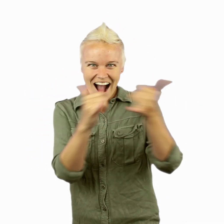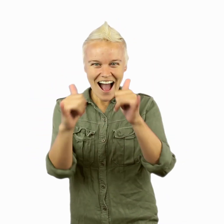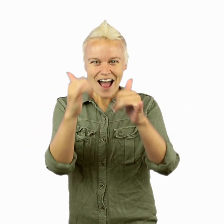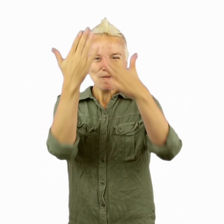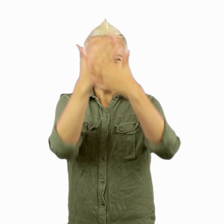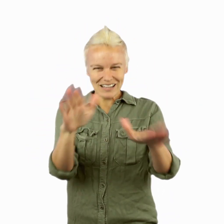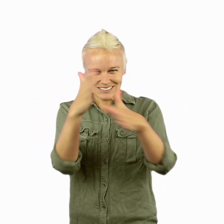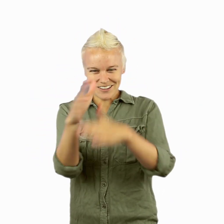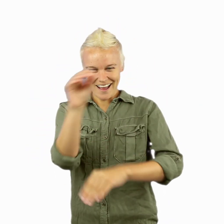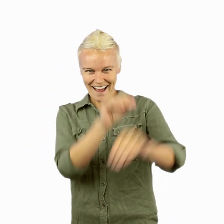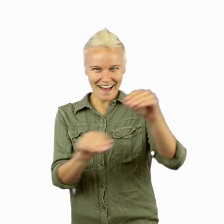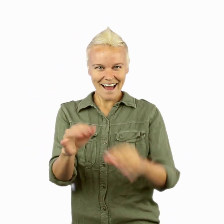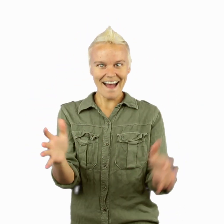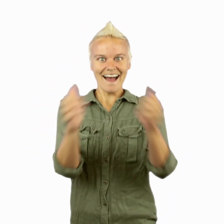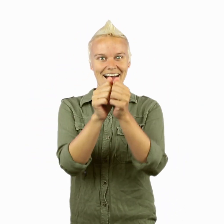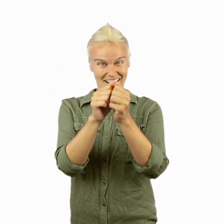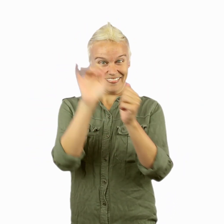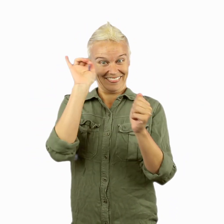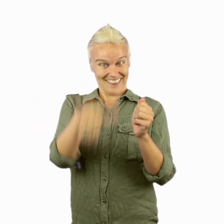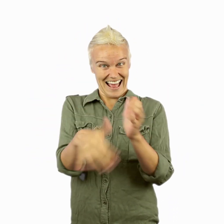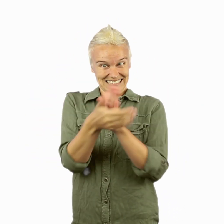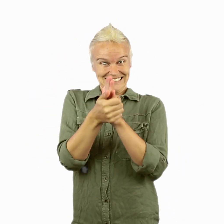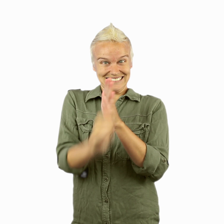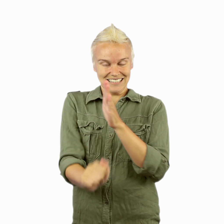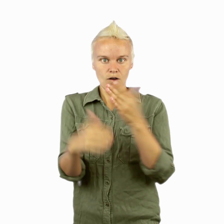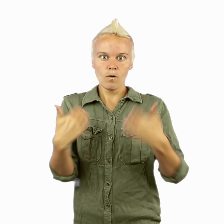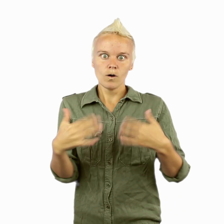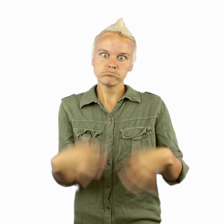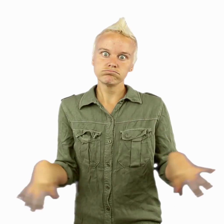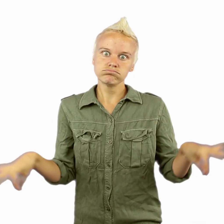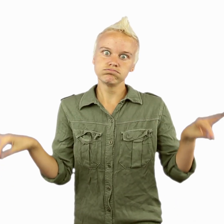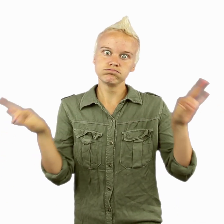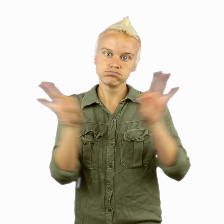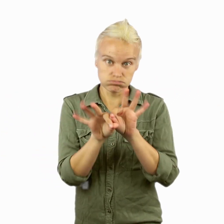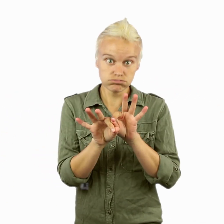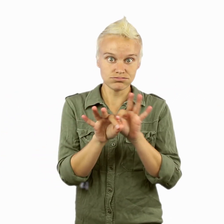Children's ability to understand and manipulate language is a critical skill.